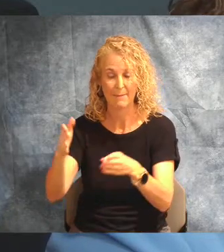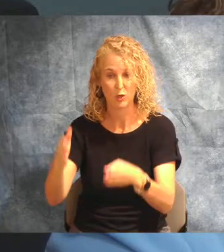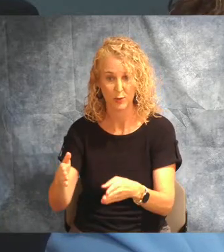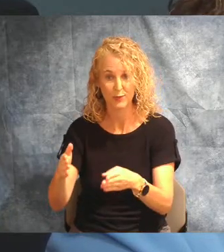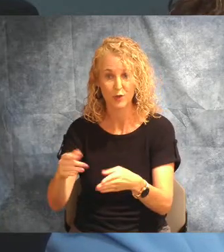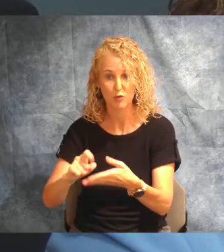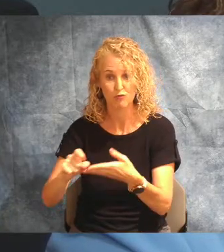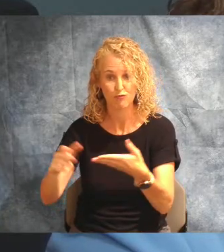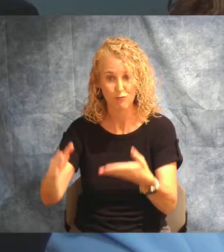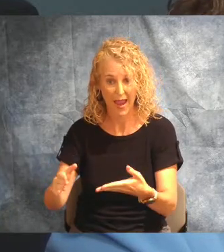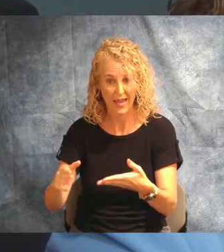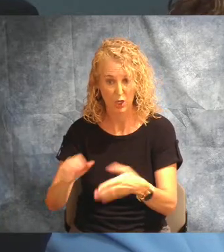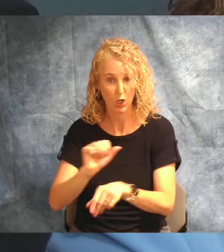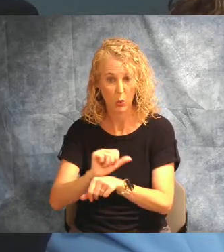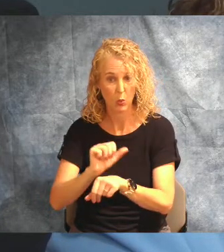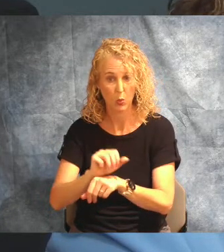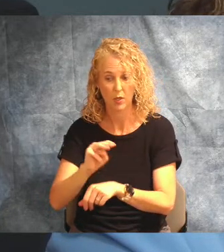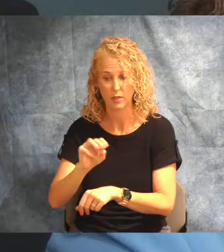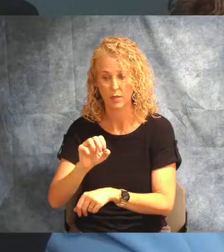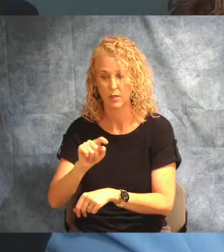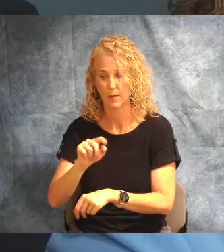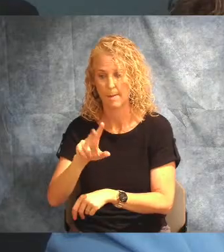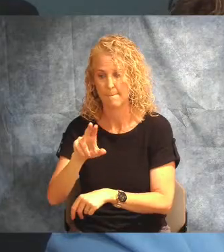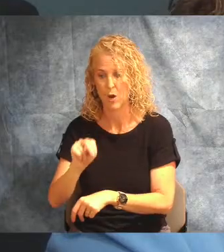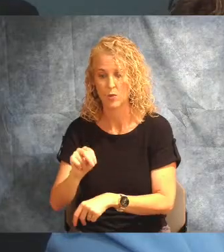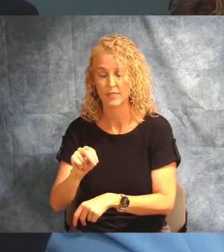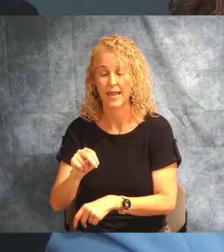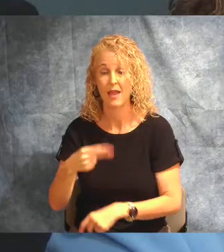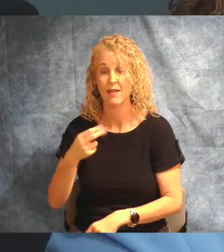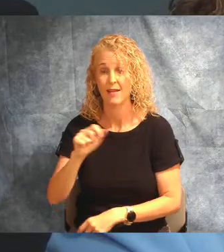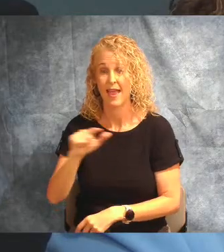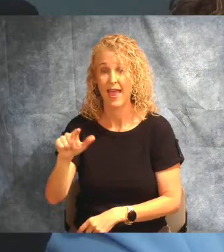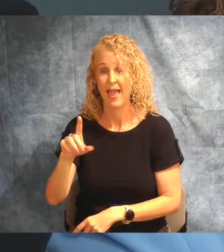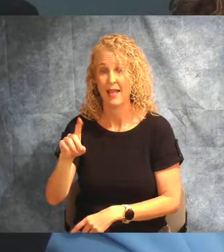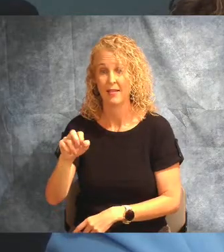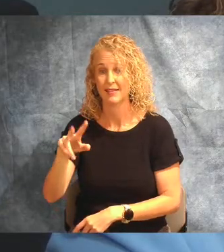who worked for Mottown. His name is Hal Davis. You could go to the Walk of Fame and learn about it.